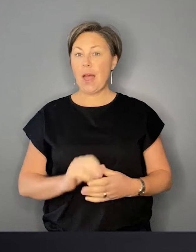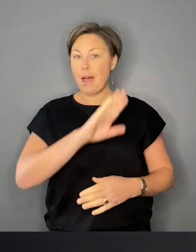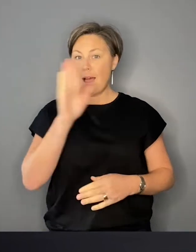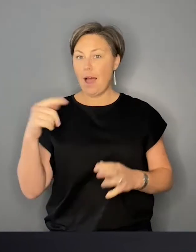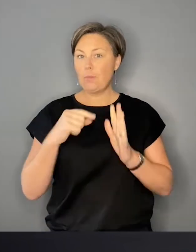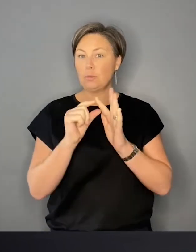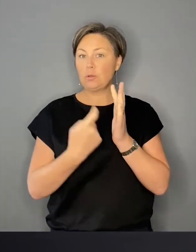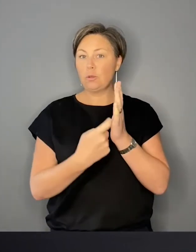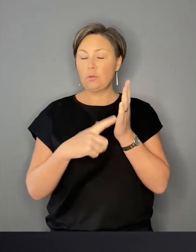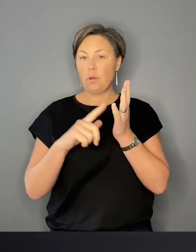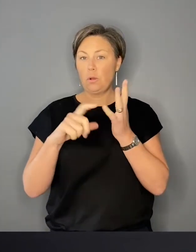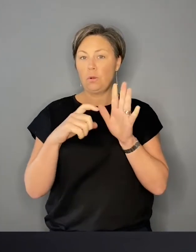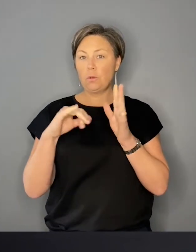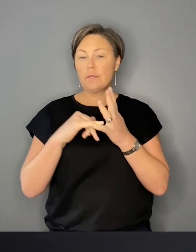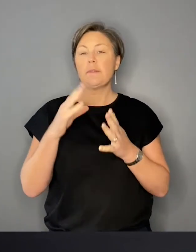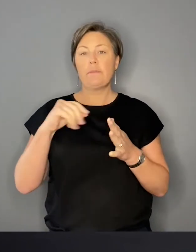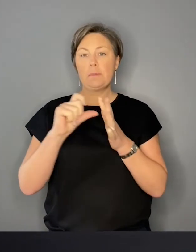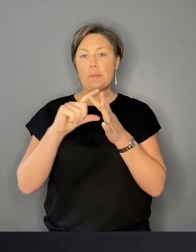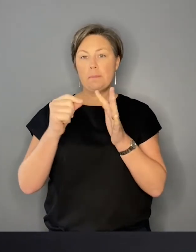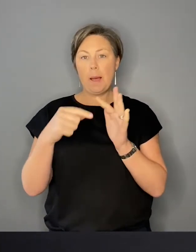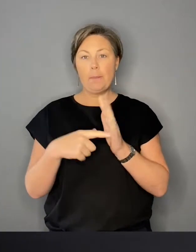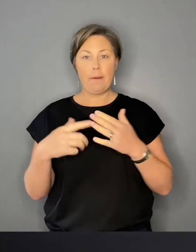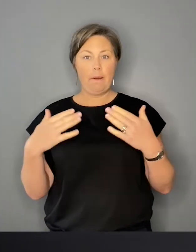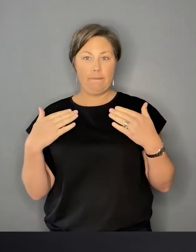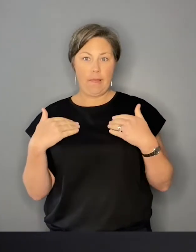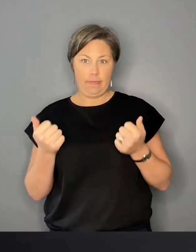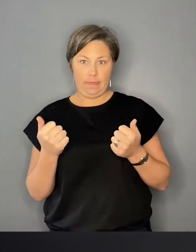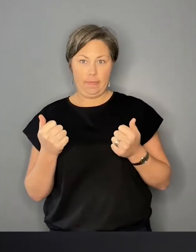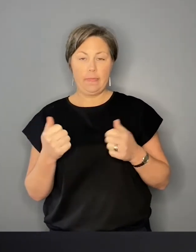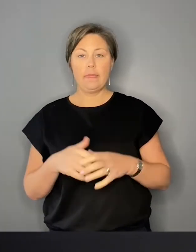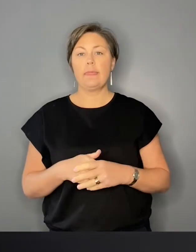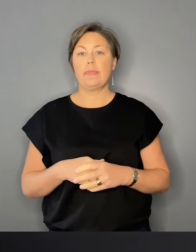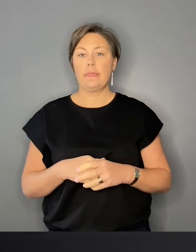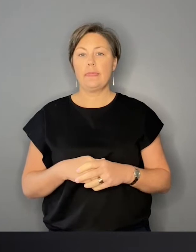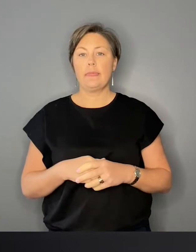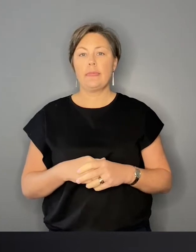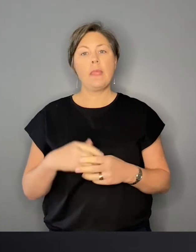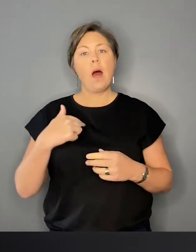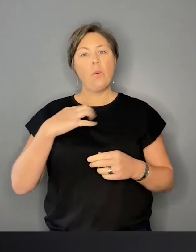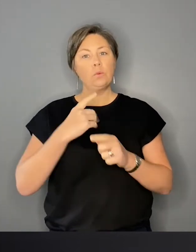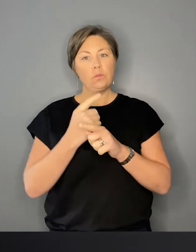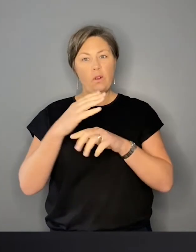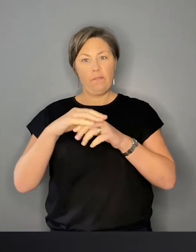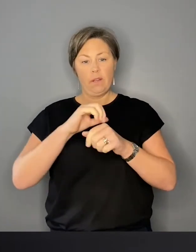Hello there. My name is Dr Lucas De Toca from the Department of Health. Today, I want to talk about treatments for COVID-19,